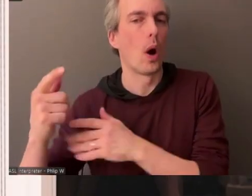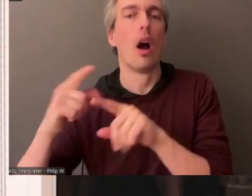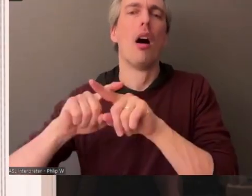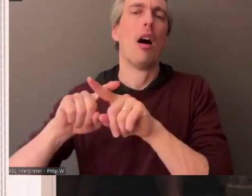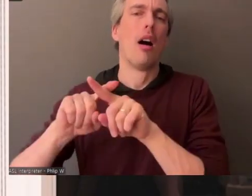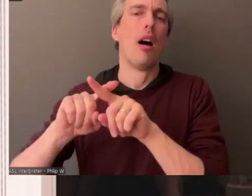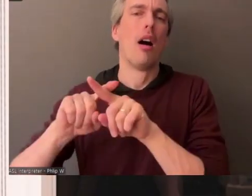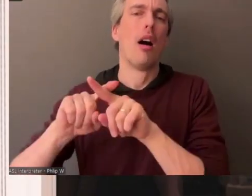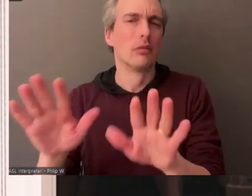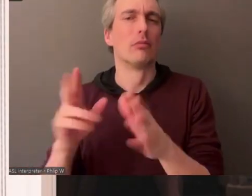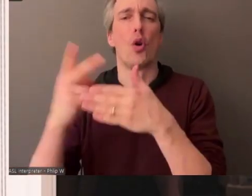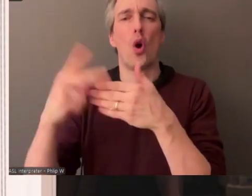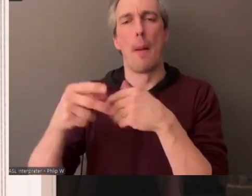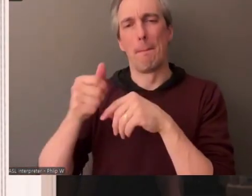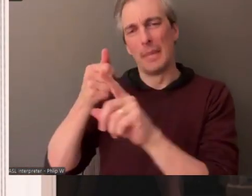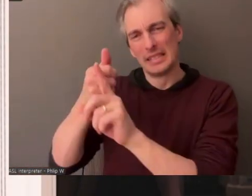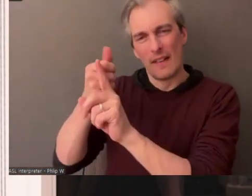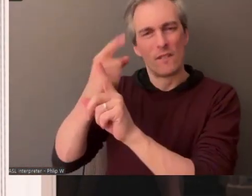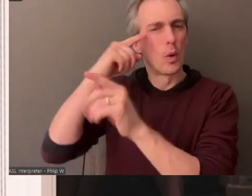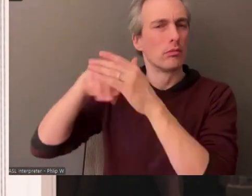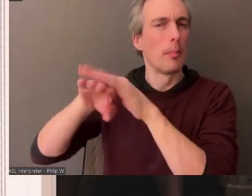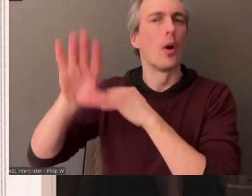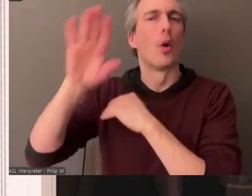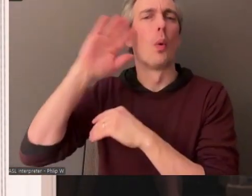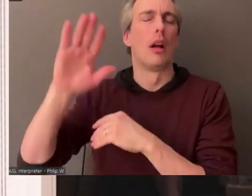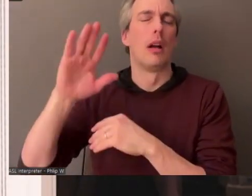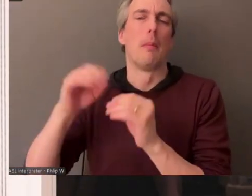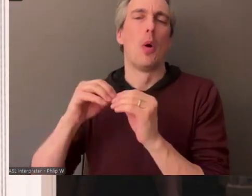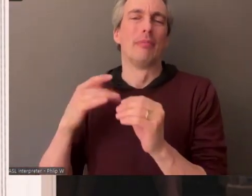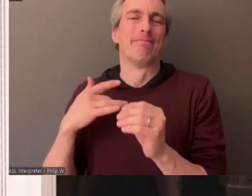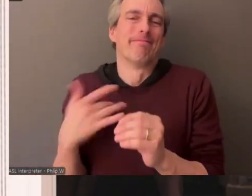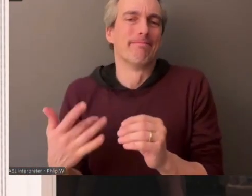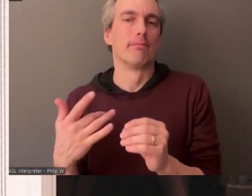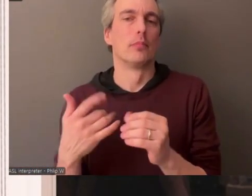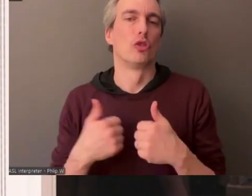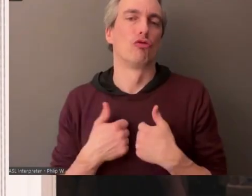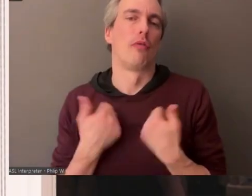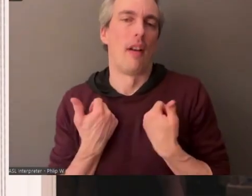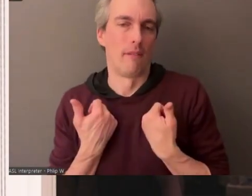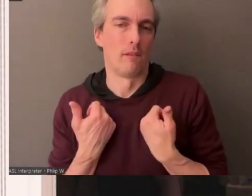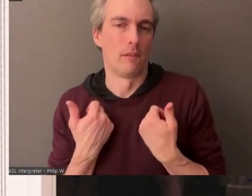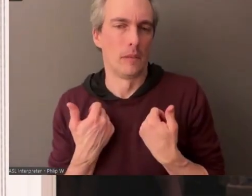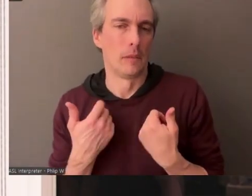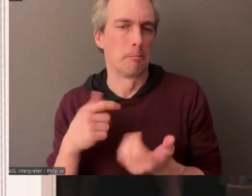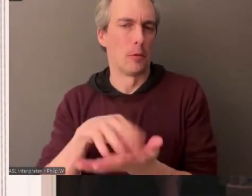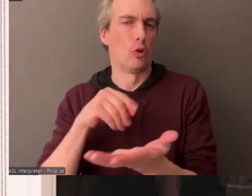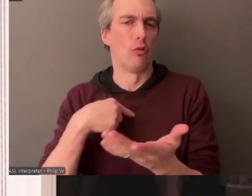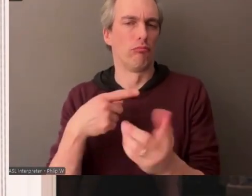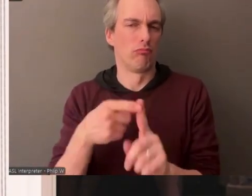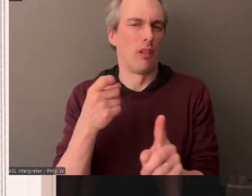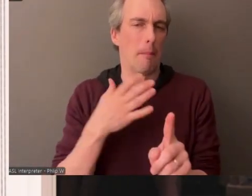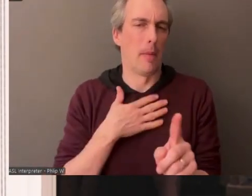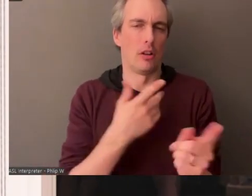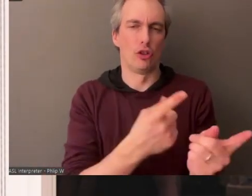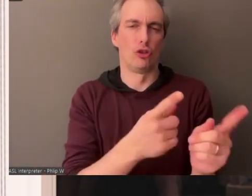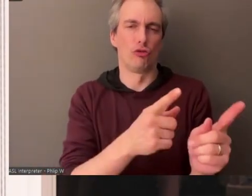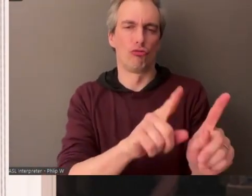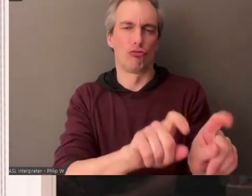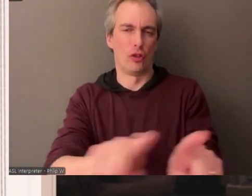So... In terms of rebuilding a program, I view accessibility as...